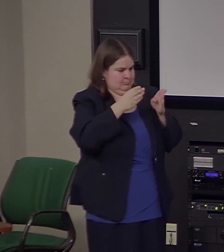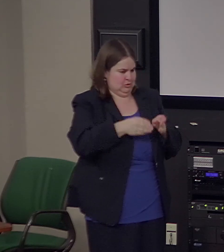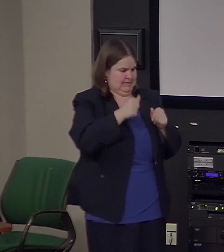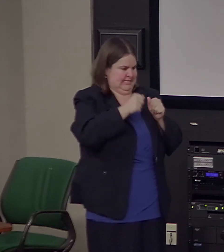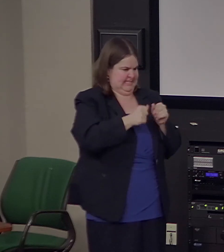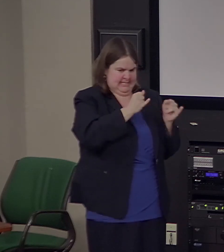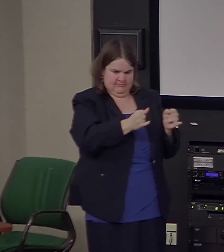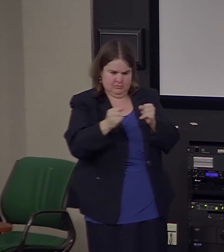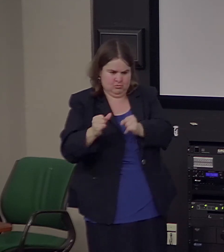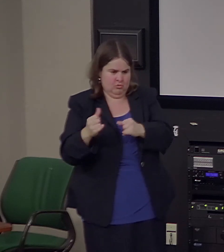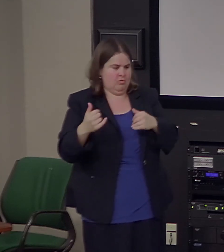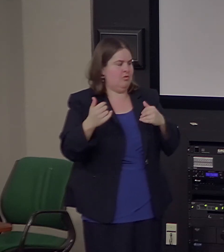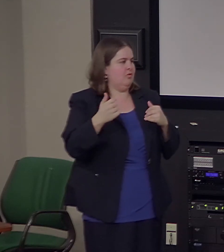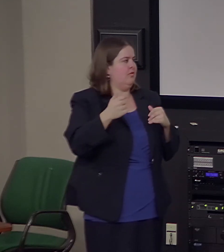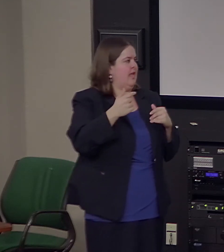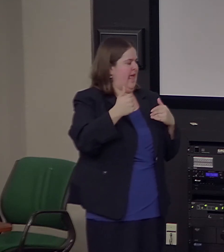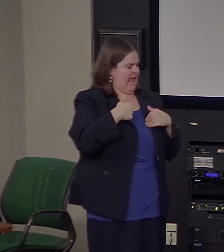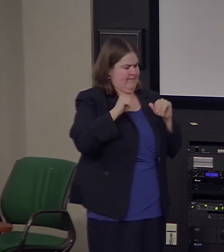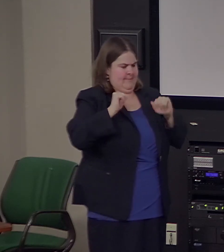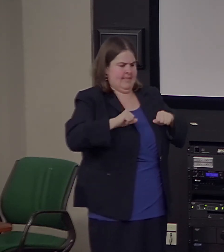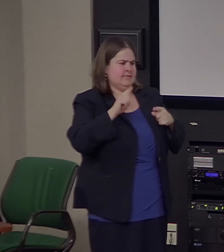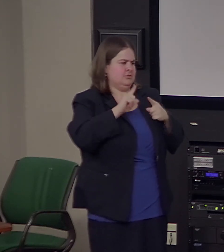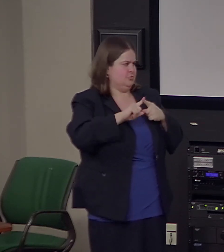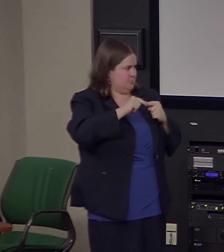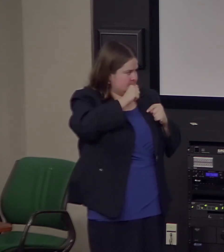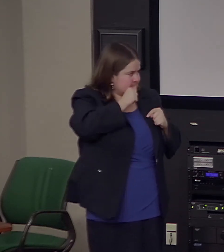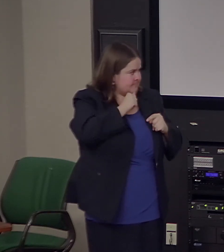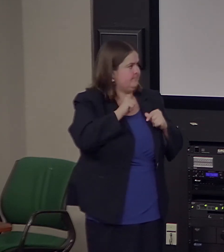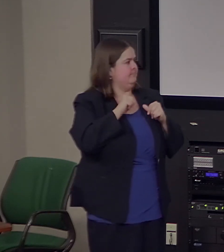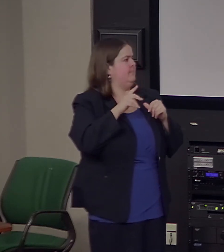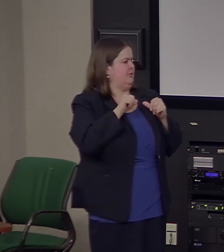that sustain some children to be successful and adaptive.